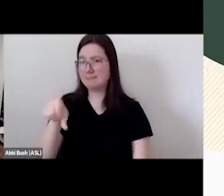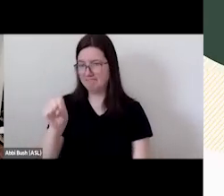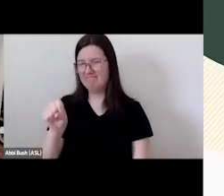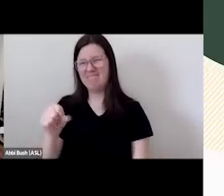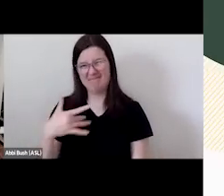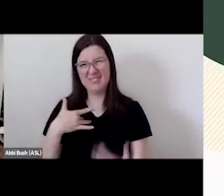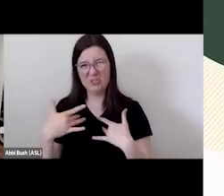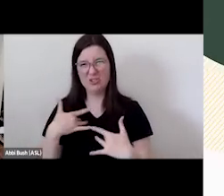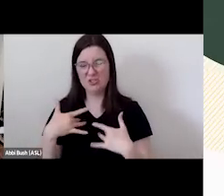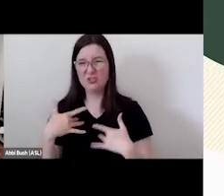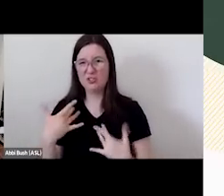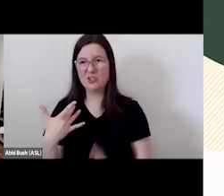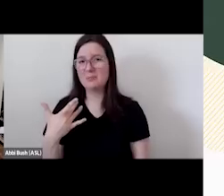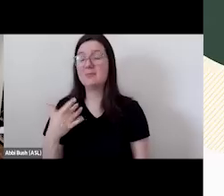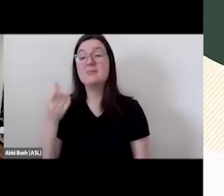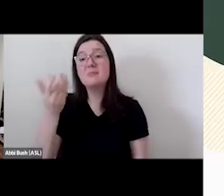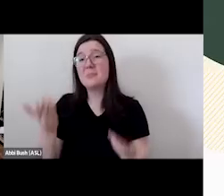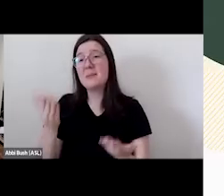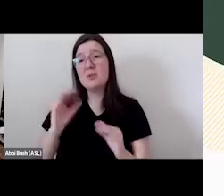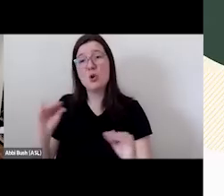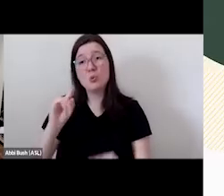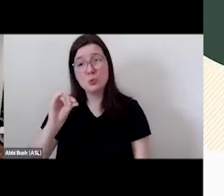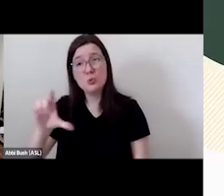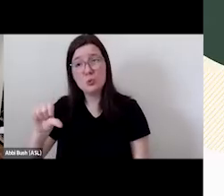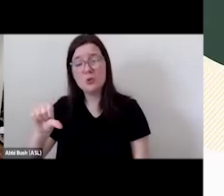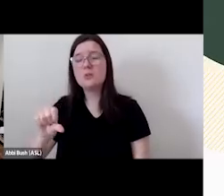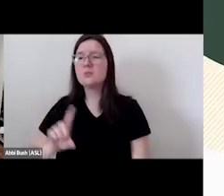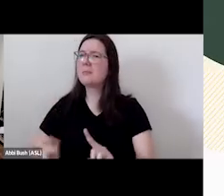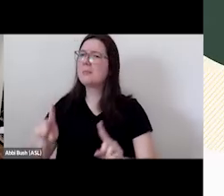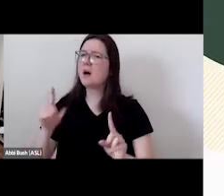However, if you're on this other end of the spectrum, you're one of those individuals where you have little